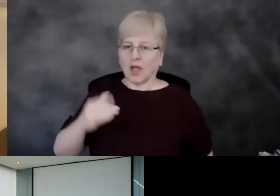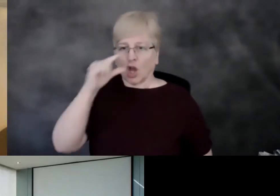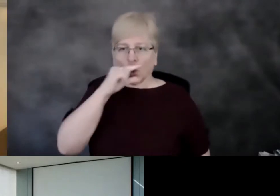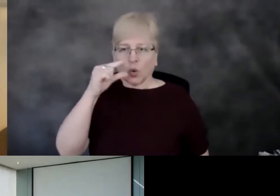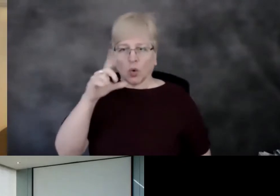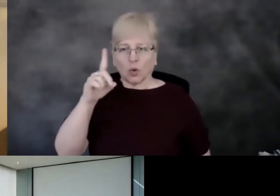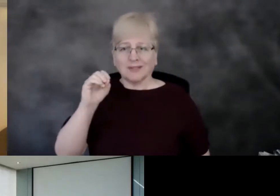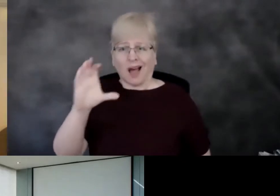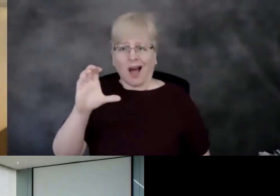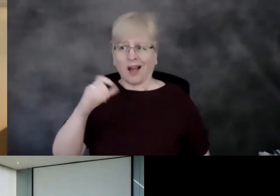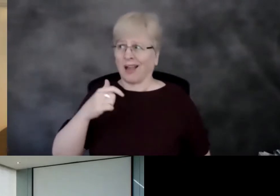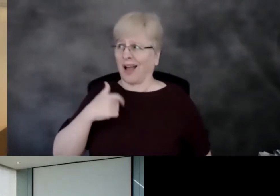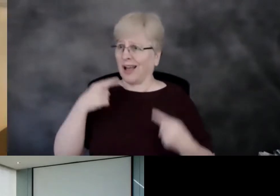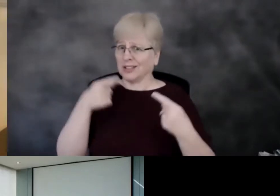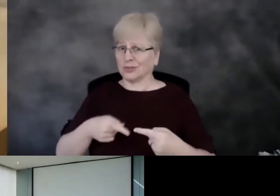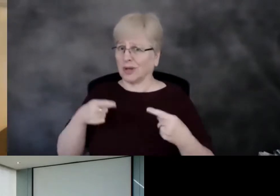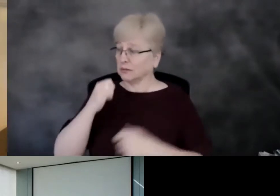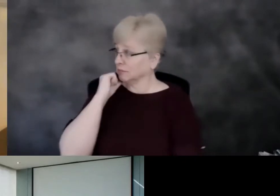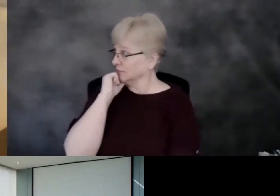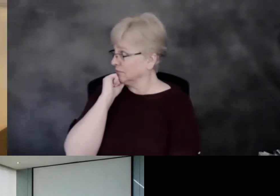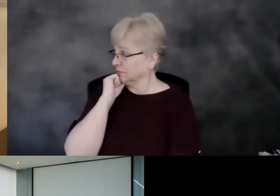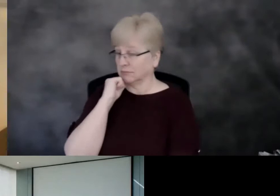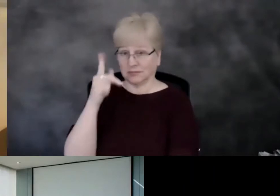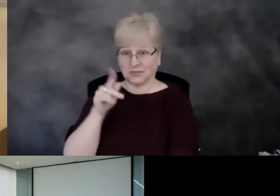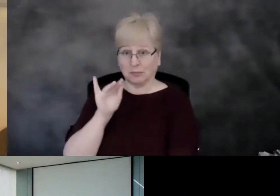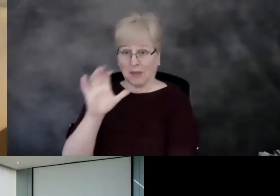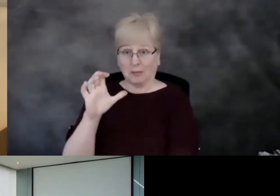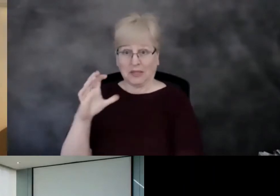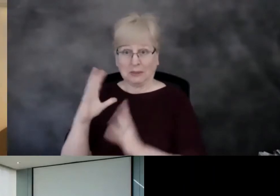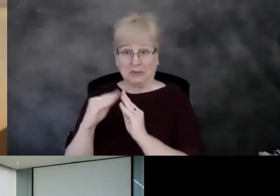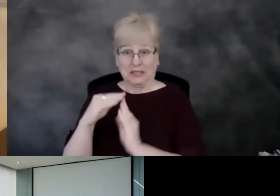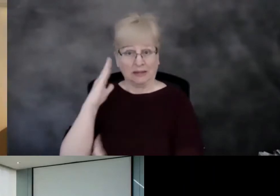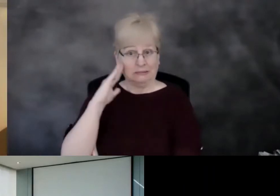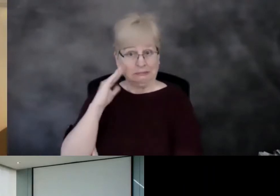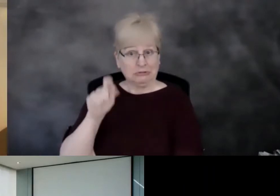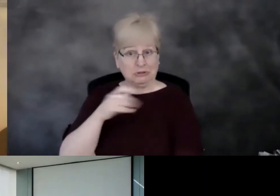I suppose, and a public meeting say how much I struggle with it, but every time I struggle